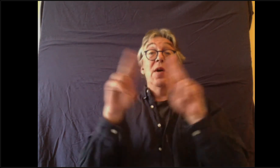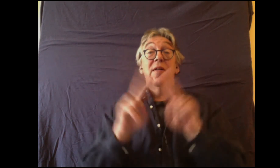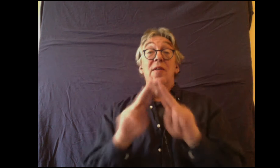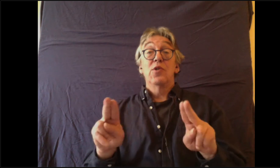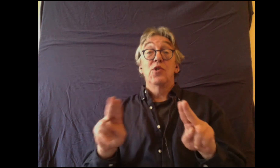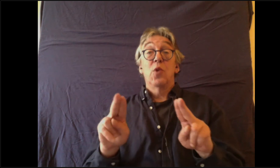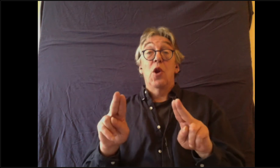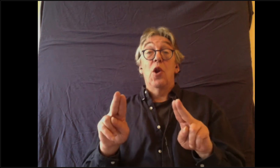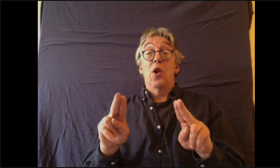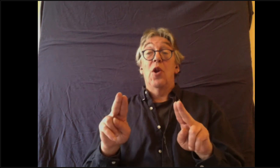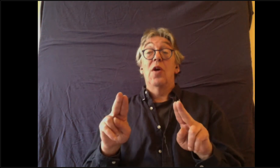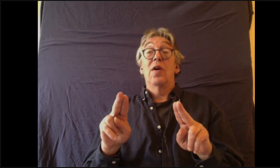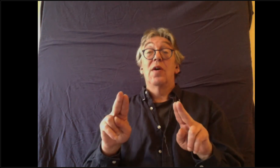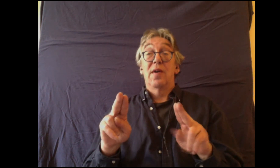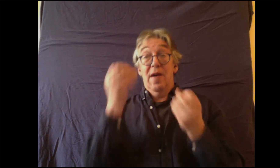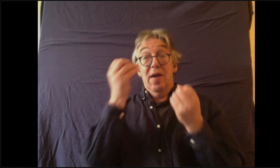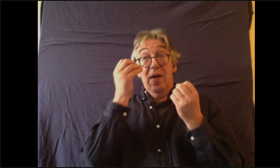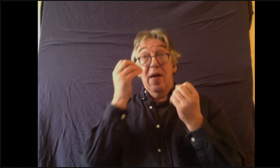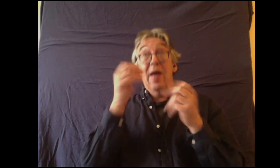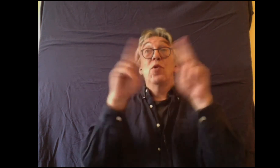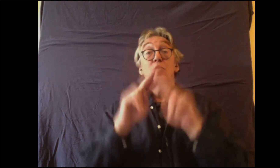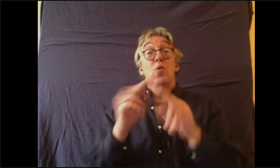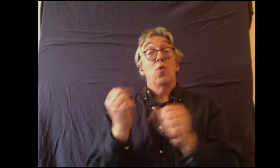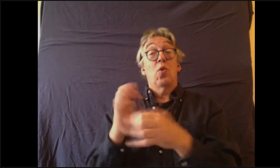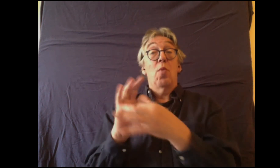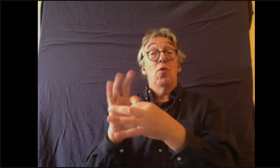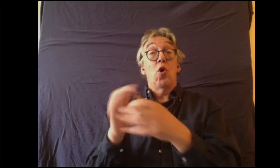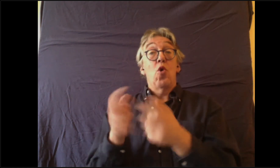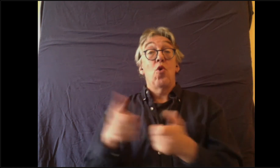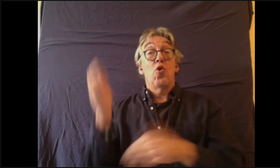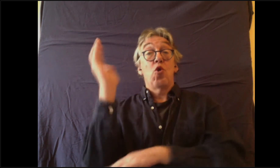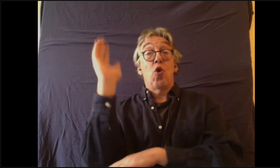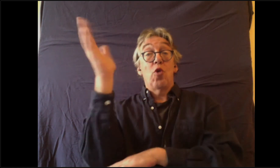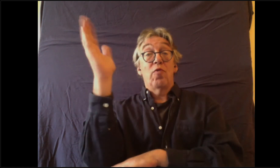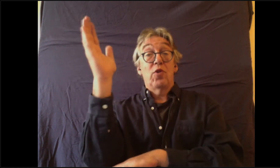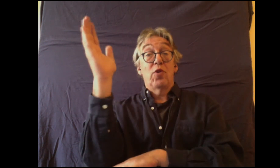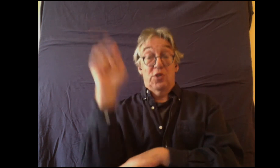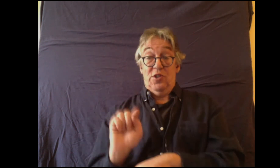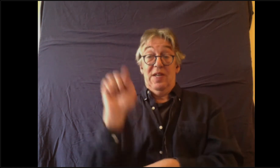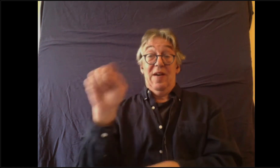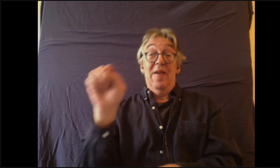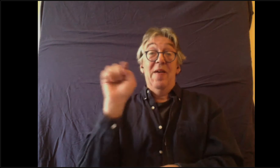on the 29th of February. If you are in Brussels you are welcome to attend.